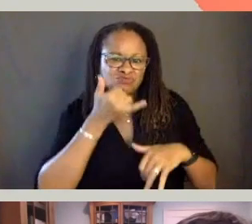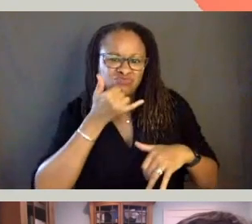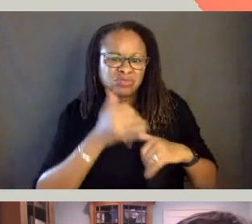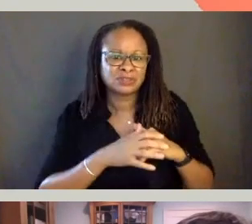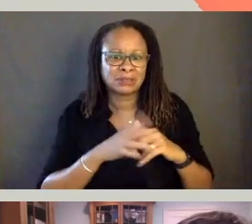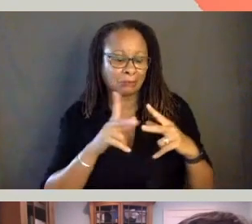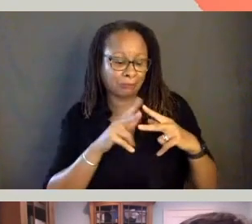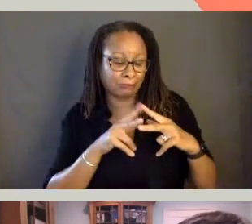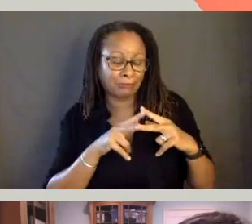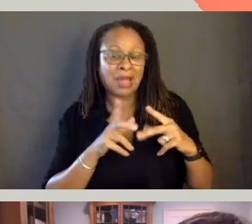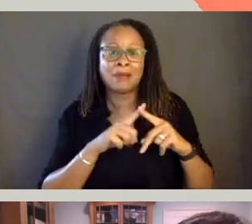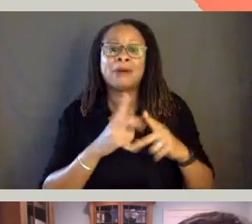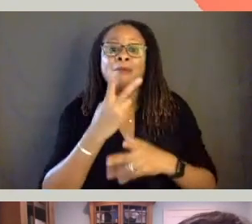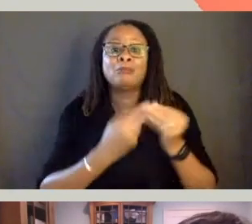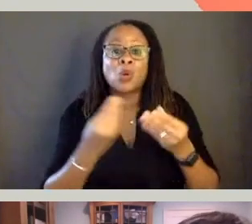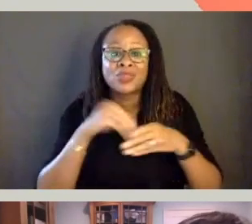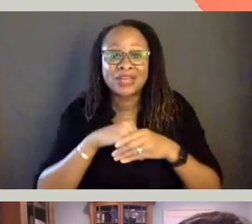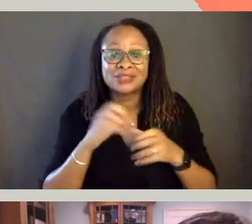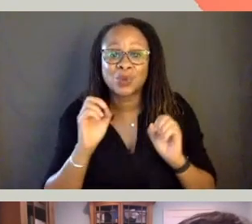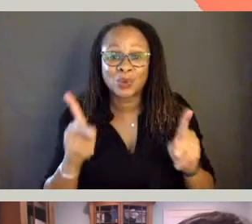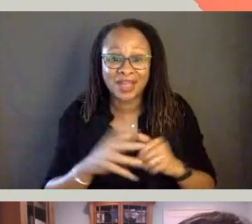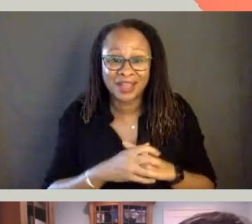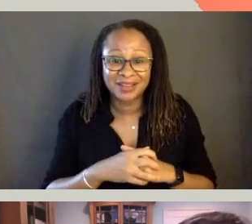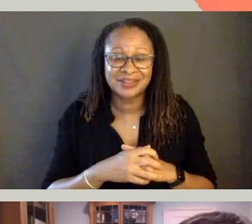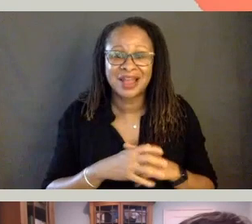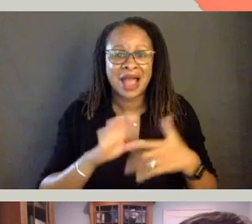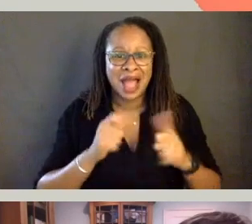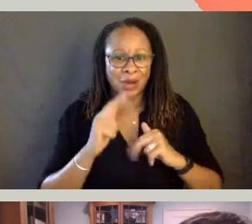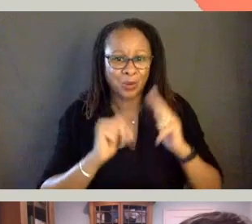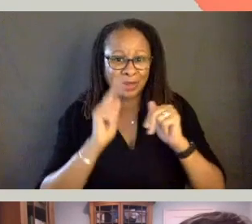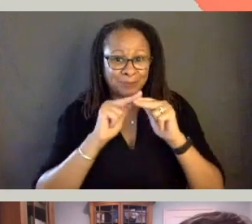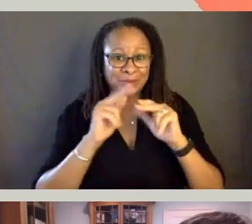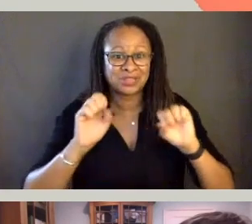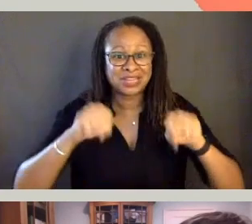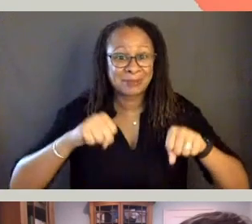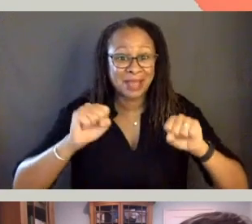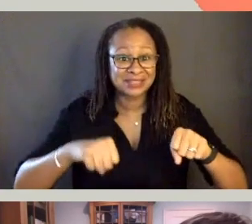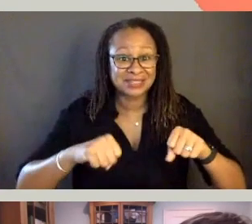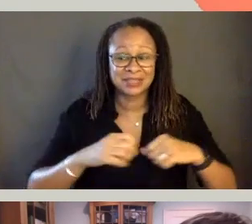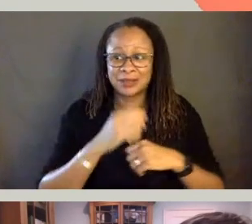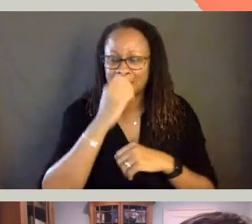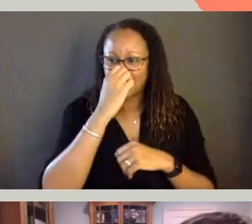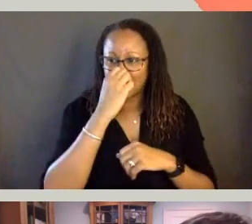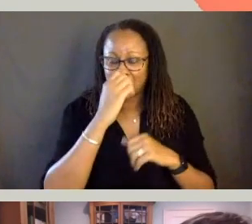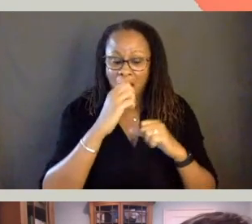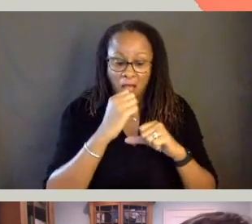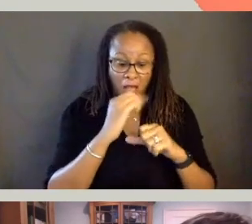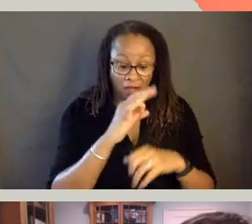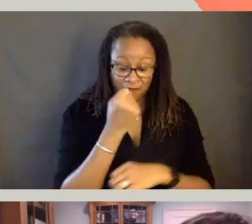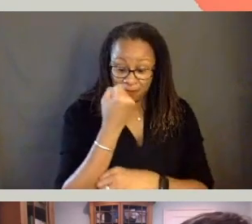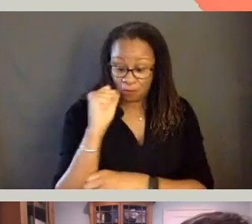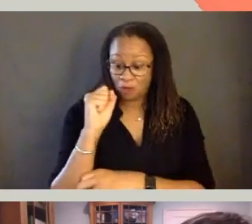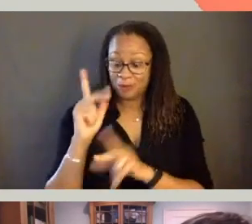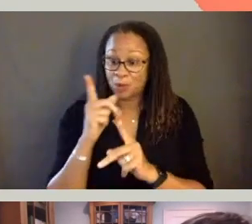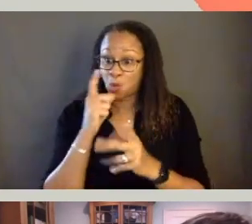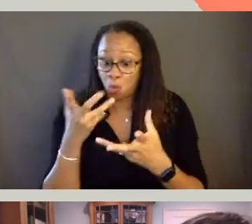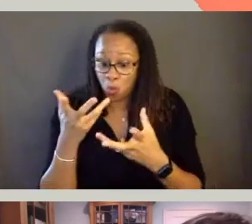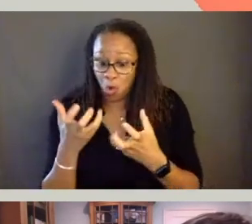but to be both and? How can we build the capacity of movement folks that wanna be able to tell stories?